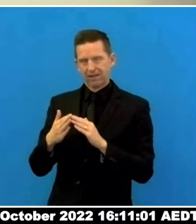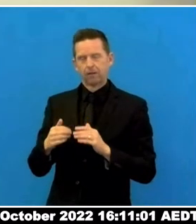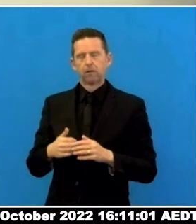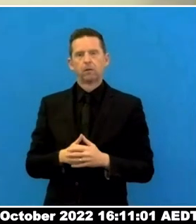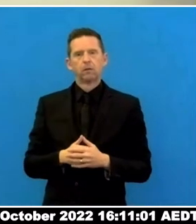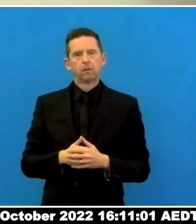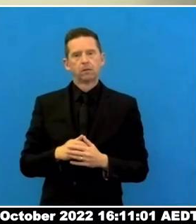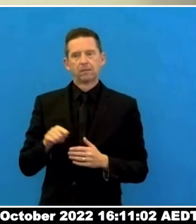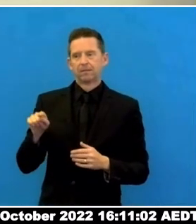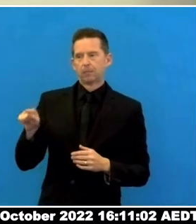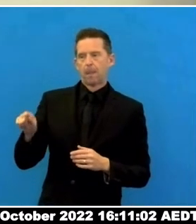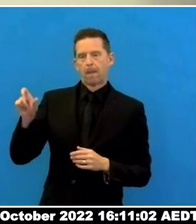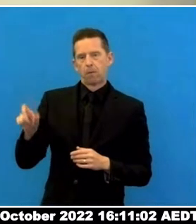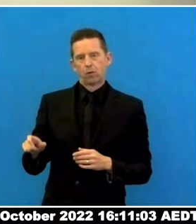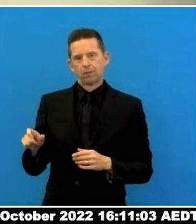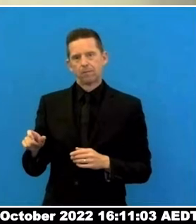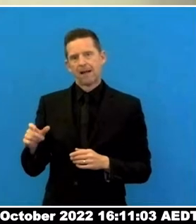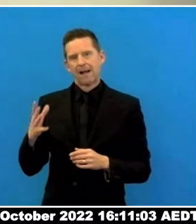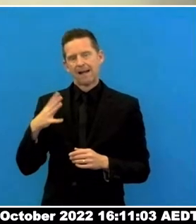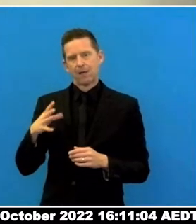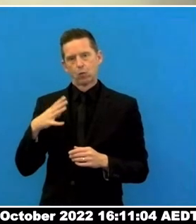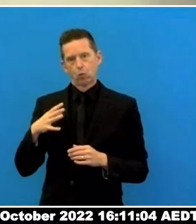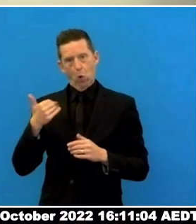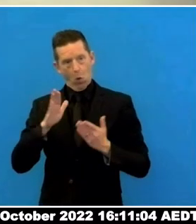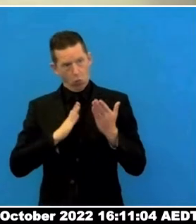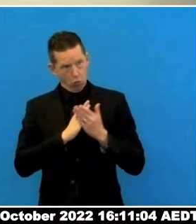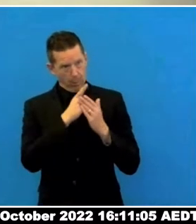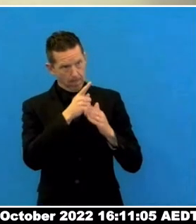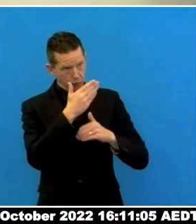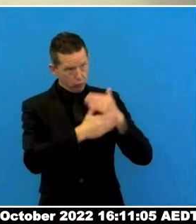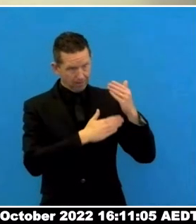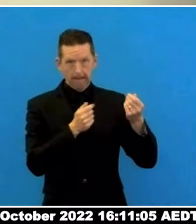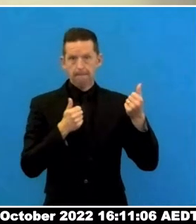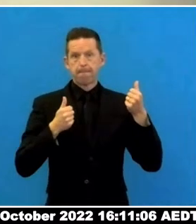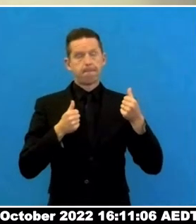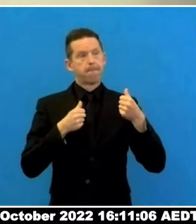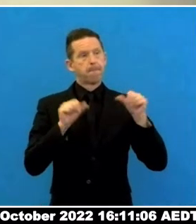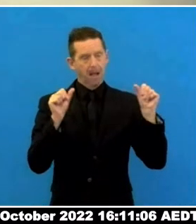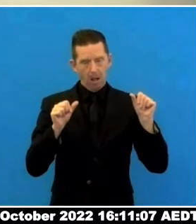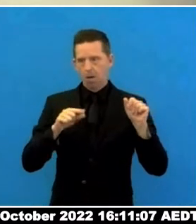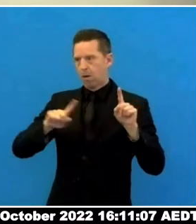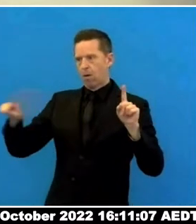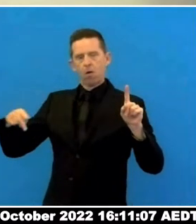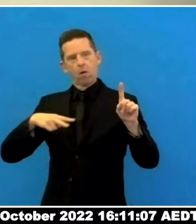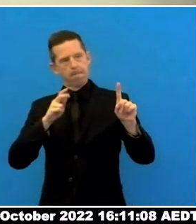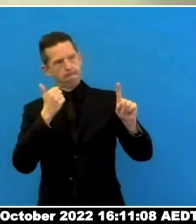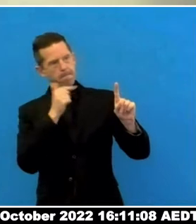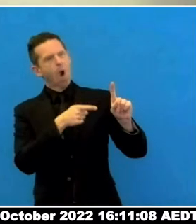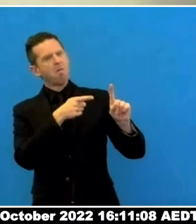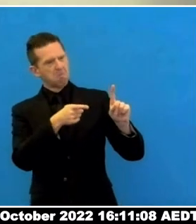and go through that process. Once it's achieved, then the rest of the community will say, yes, it's working.